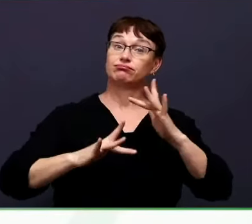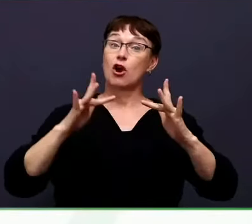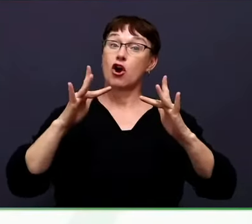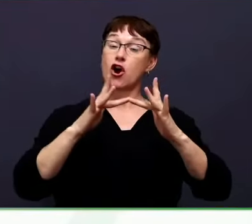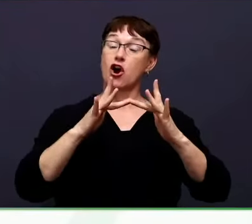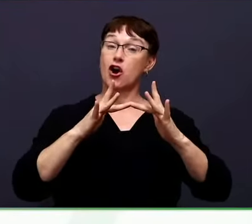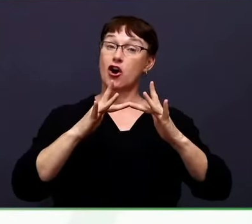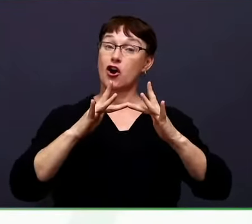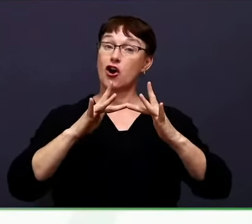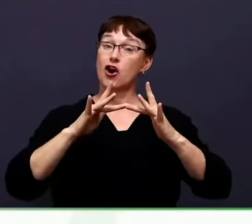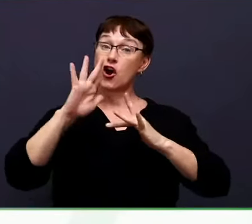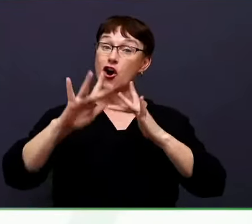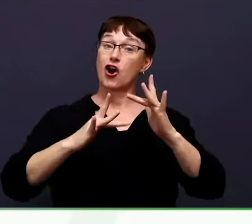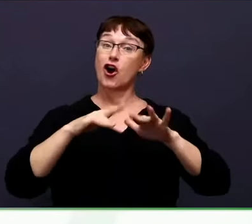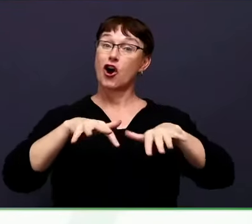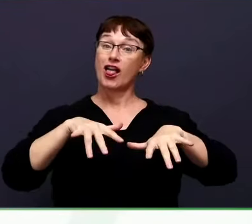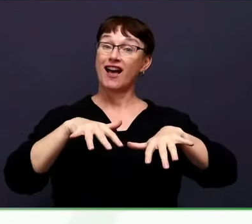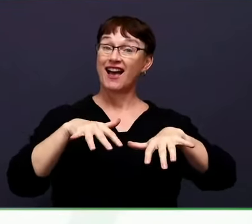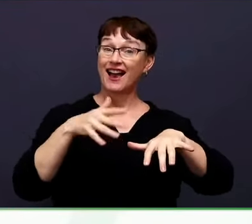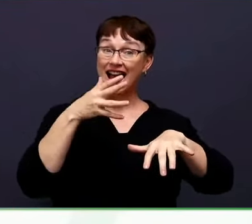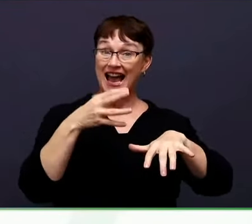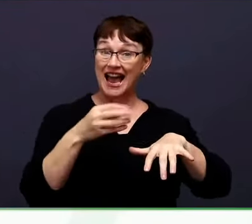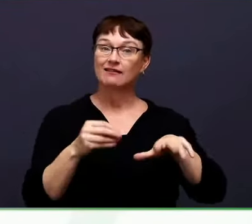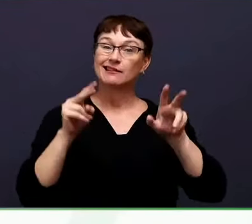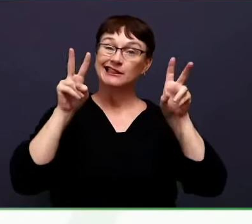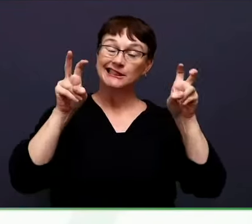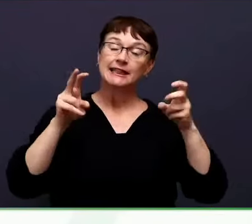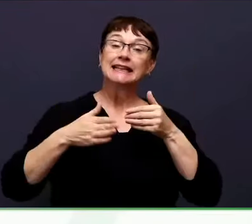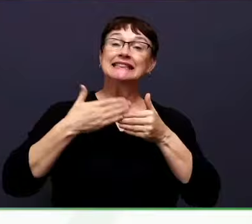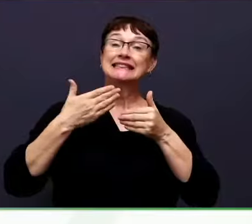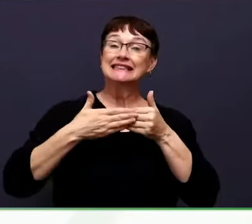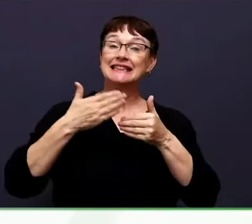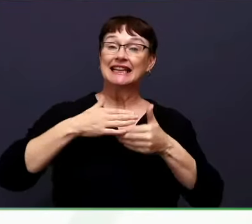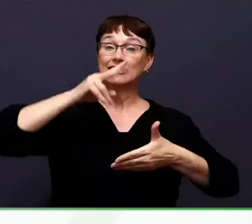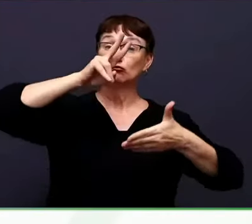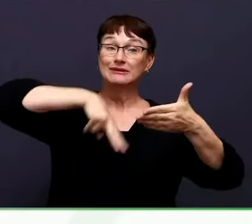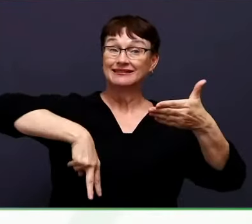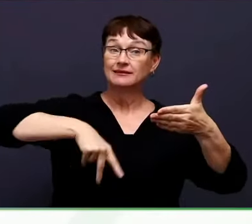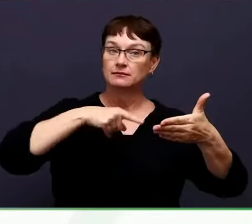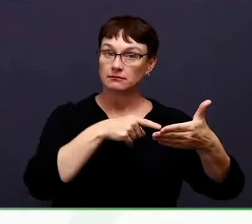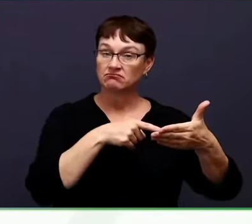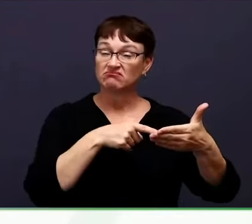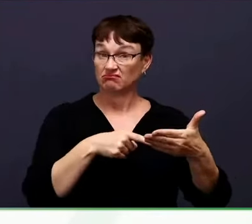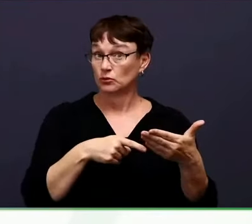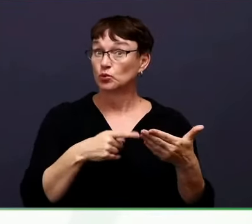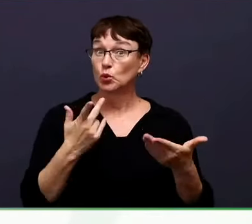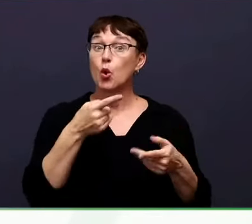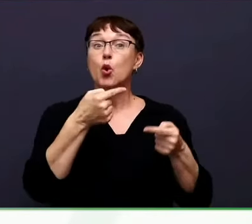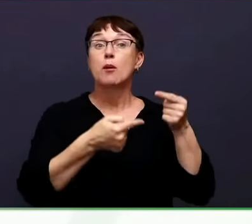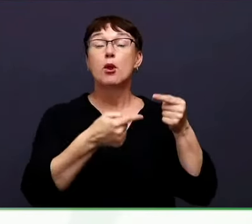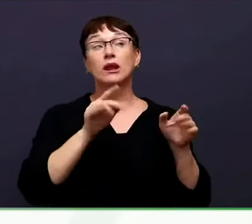Half a day, and you know the principles of easy read and you can write your most important promises and easy language.